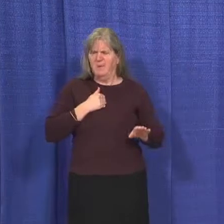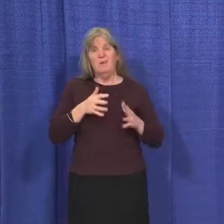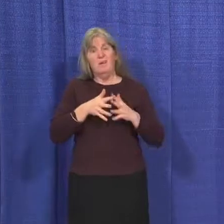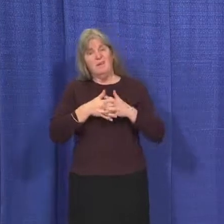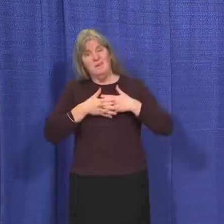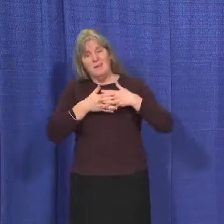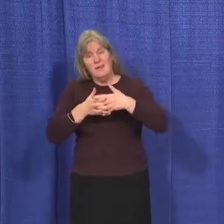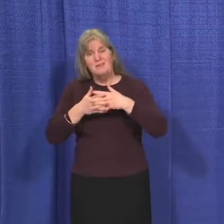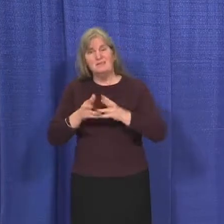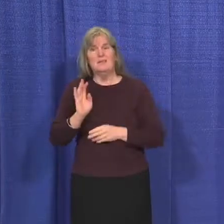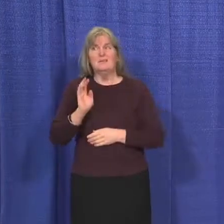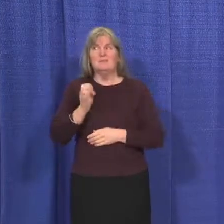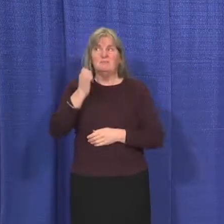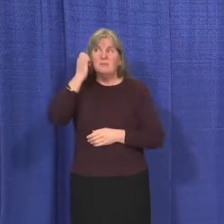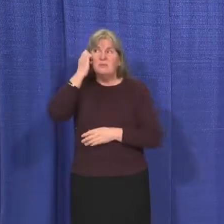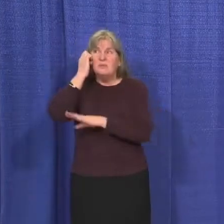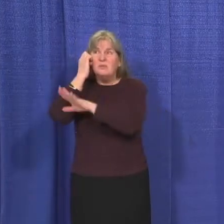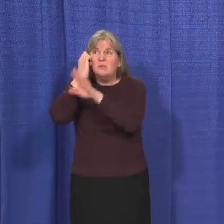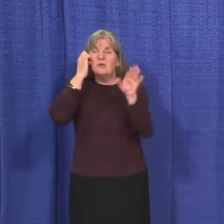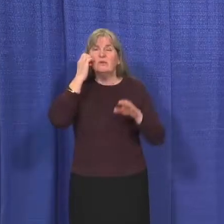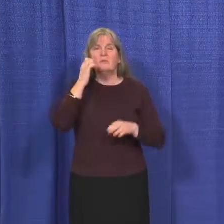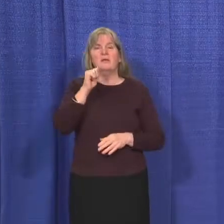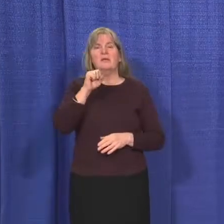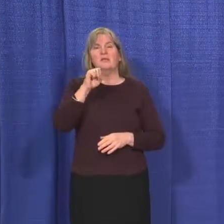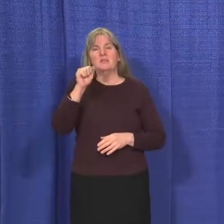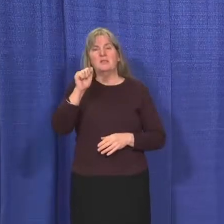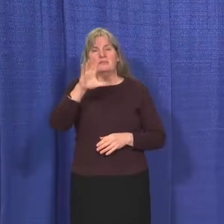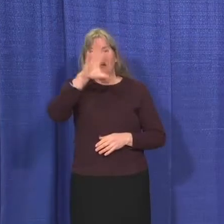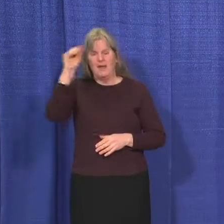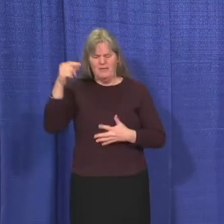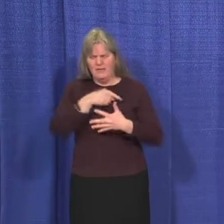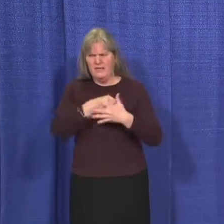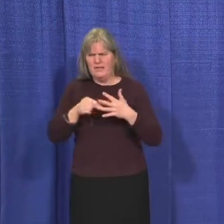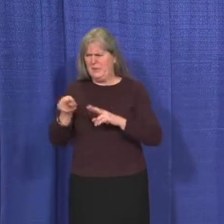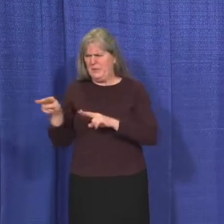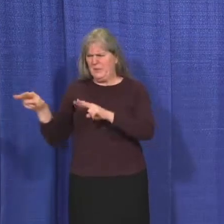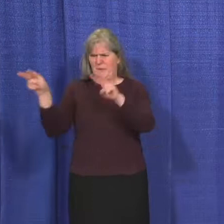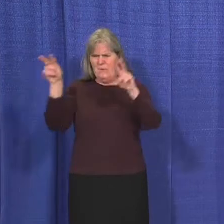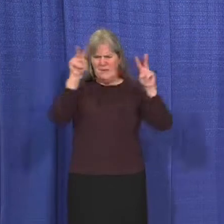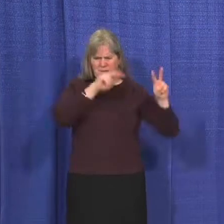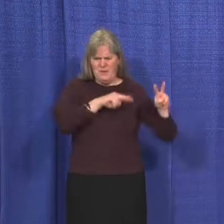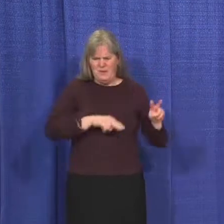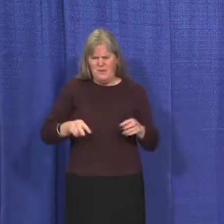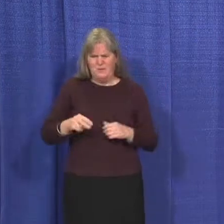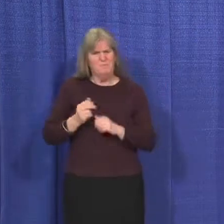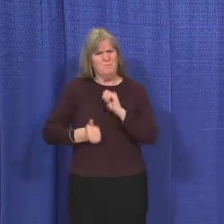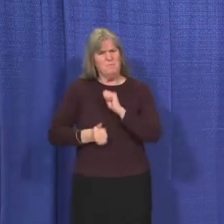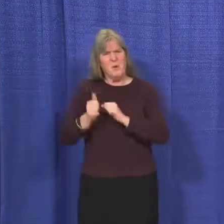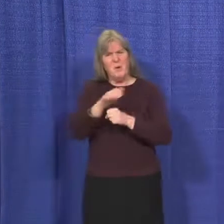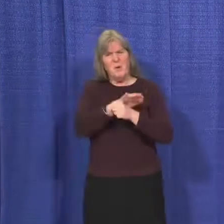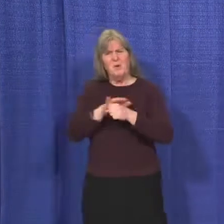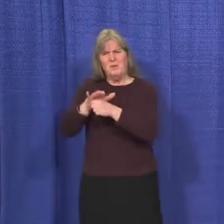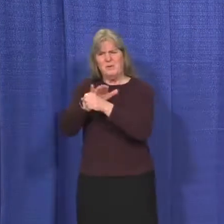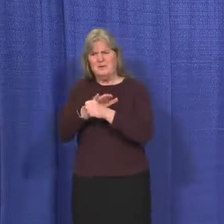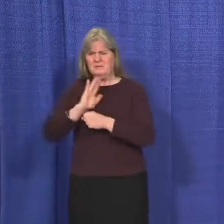United States and many parts of Europe, Asia, and Africa, you can see that most jurisdictions